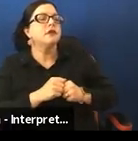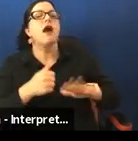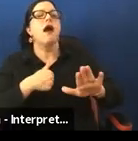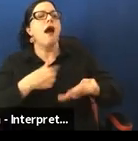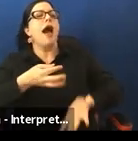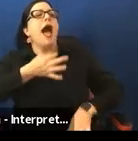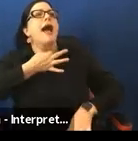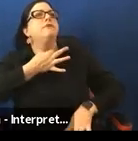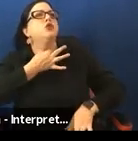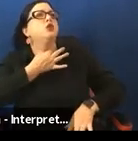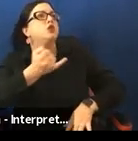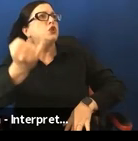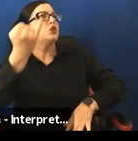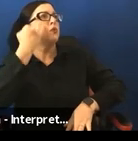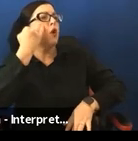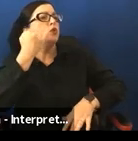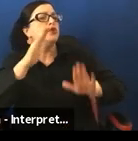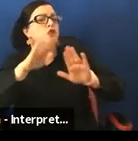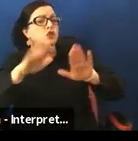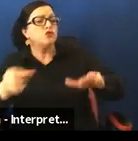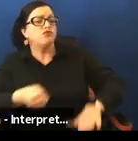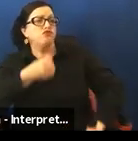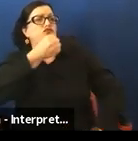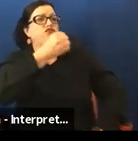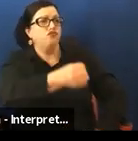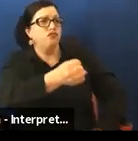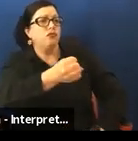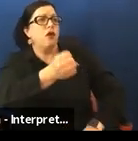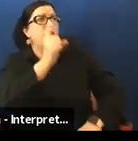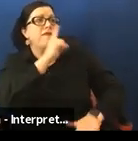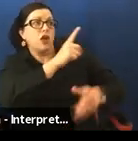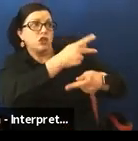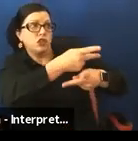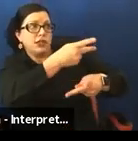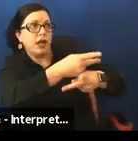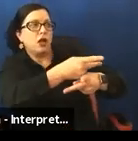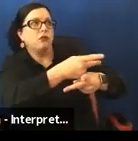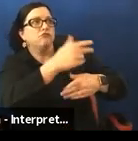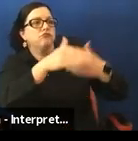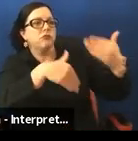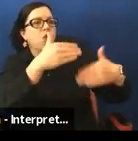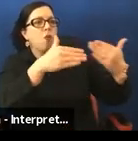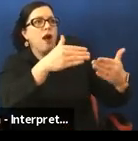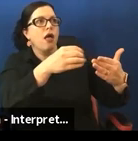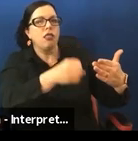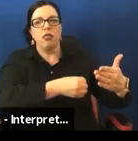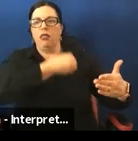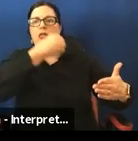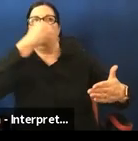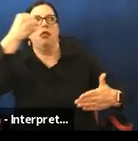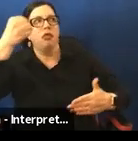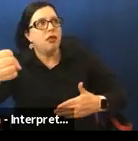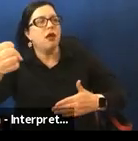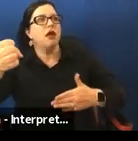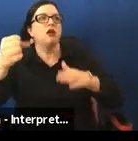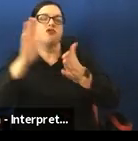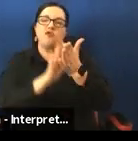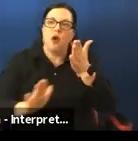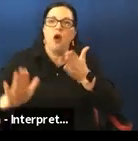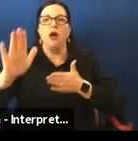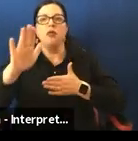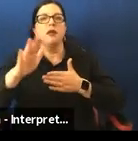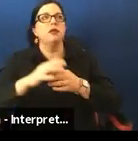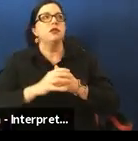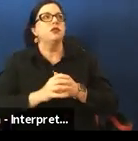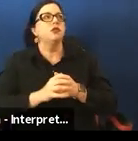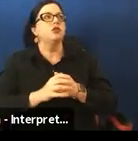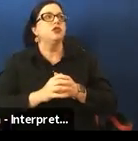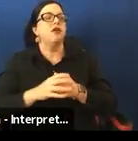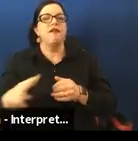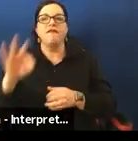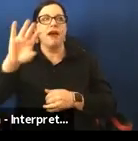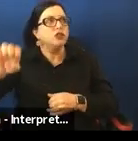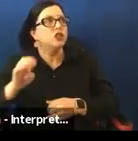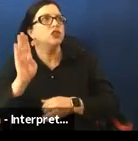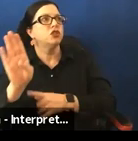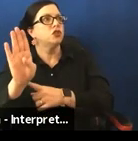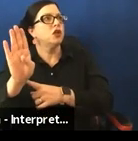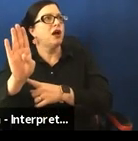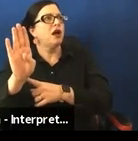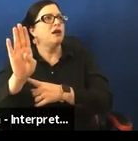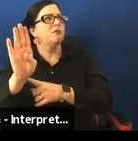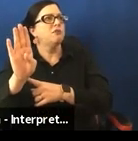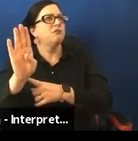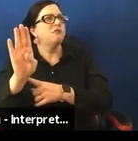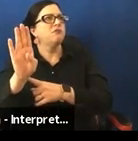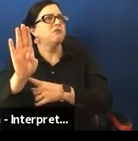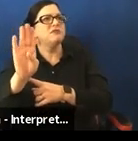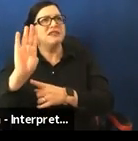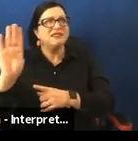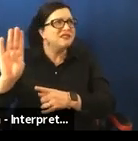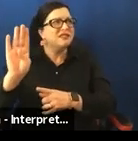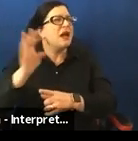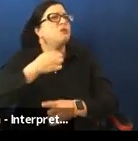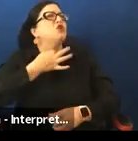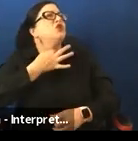debay: What happened to them. What's next, you know, in terms of finding them maybe entering college or finding them hard for finding any job or any help, they get from the government or from the community or